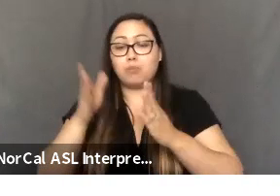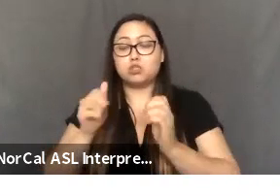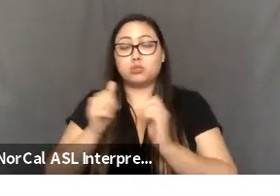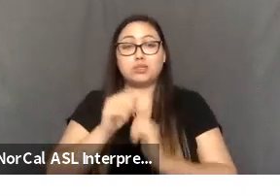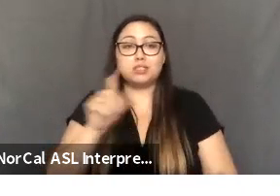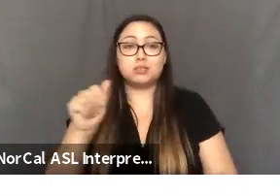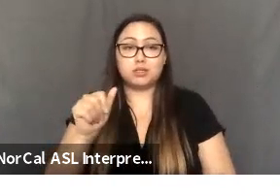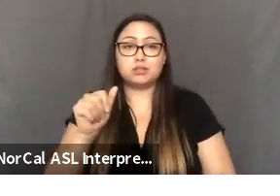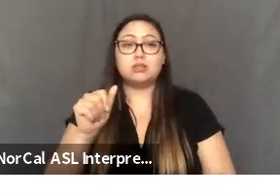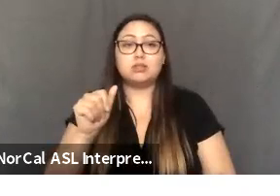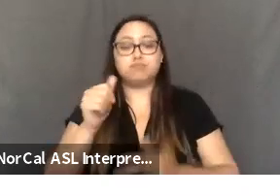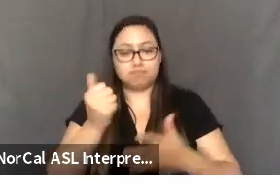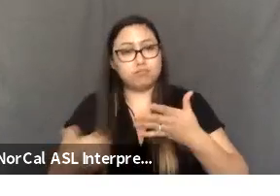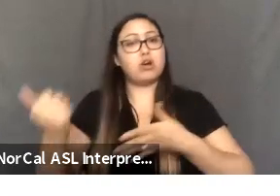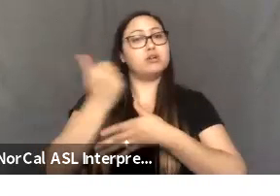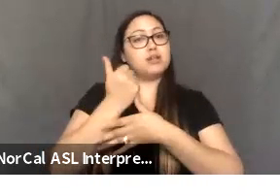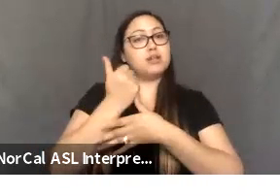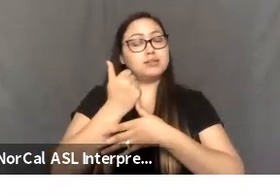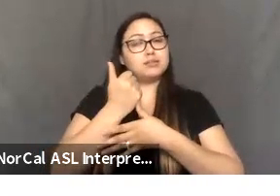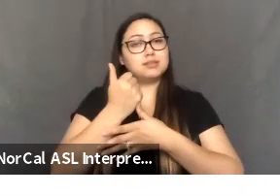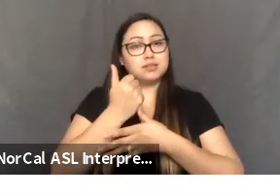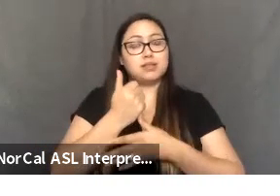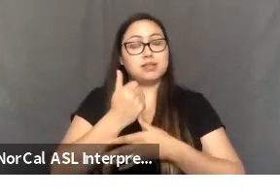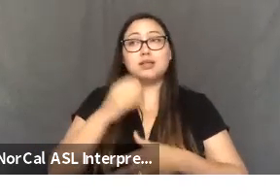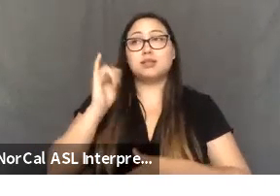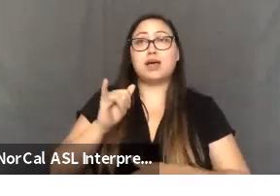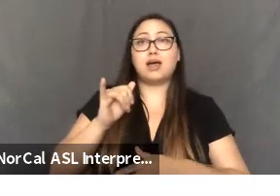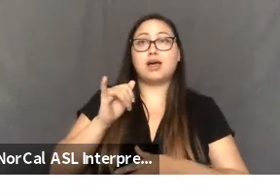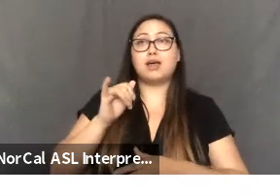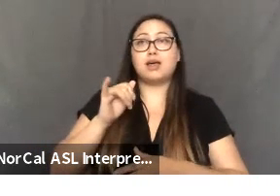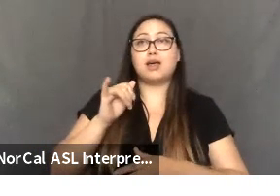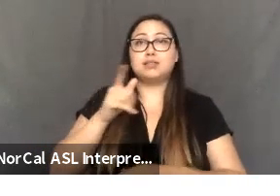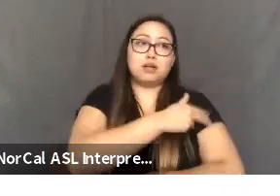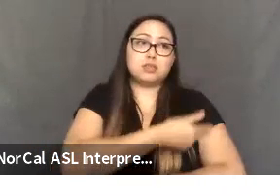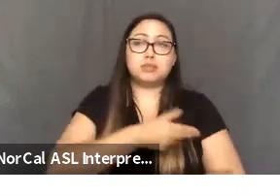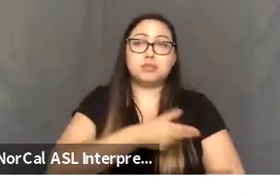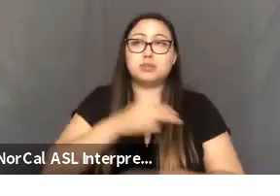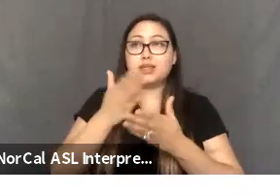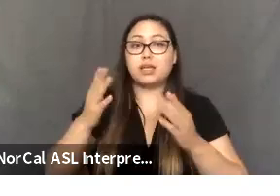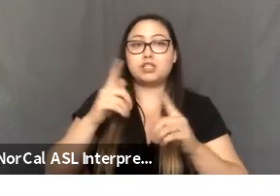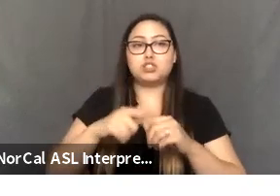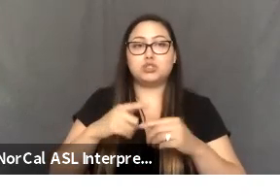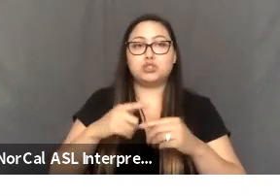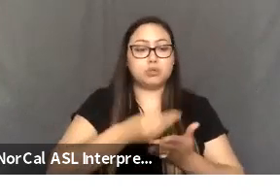prioritized and the institution did things such as prioritizing accessible medical equipment, the